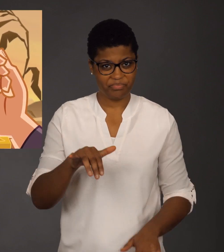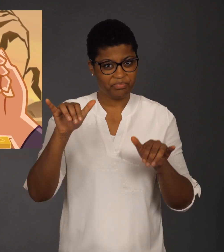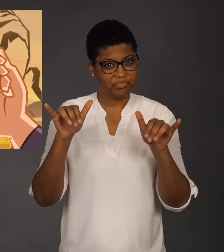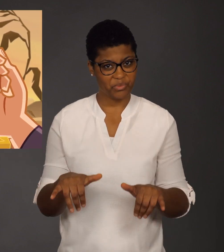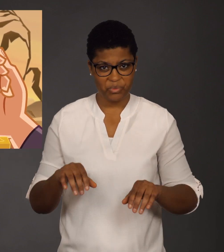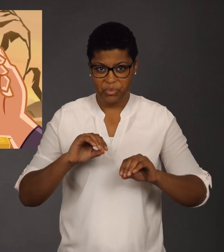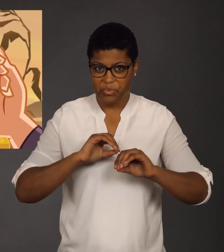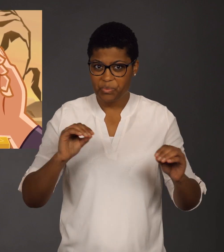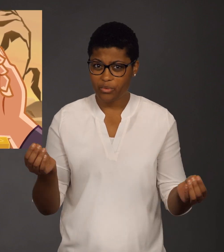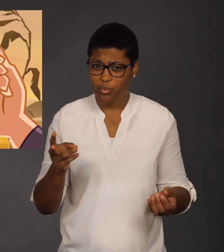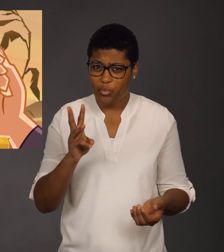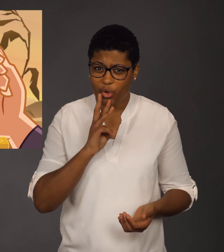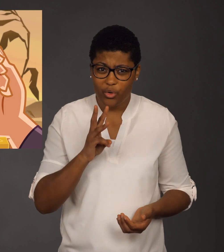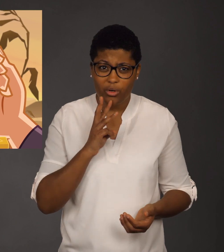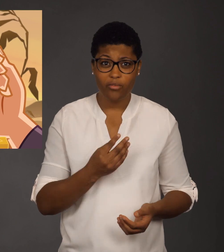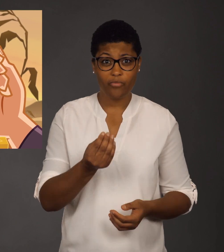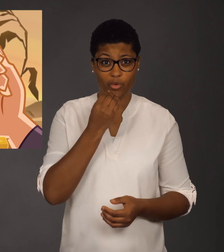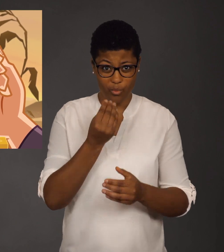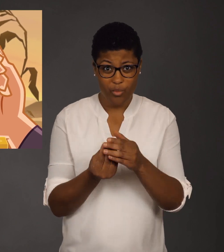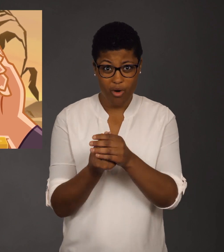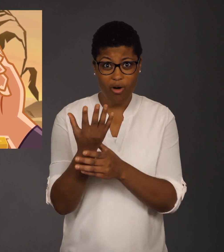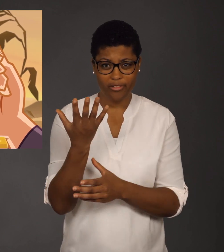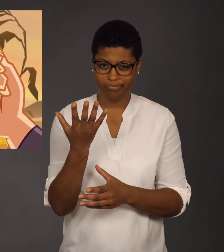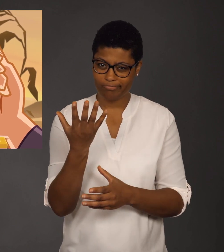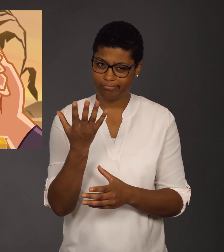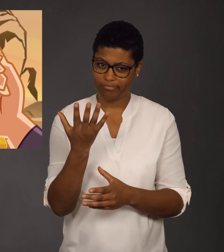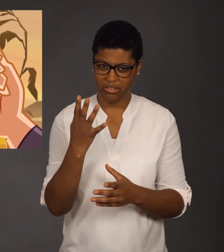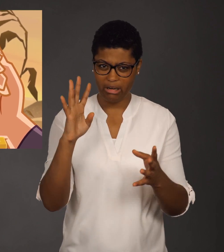The kingdom of Israel continued to suffer from having no water.